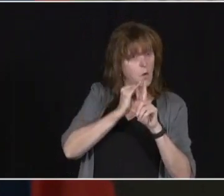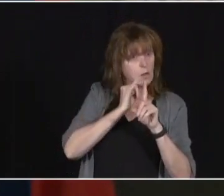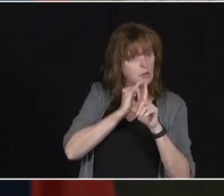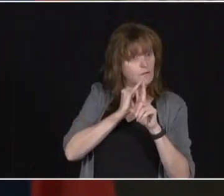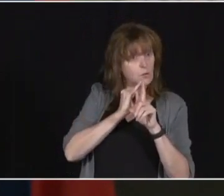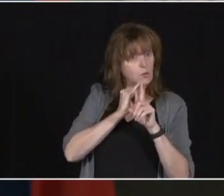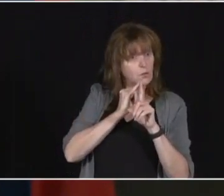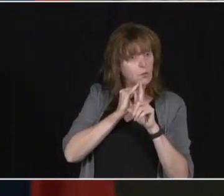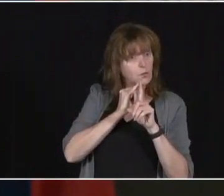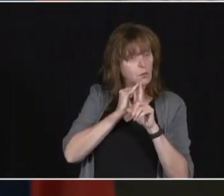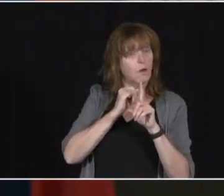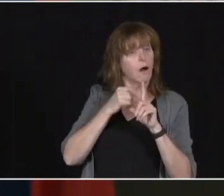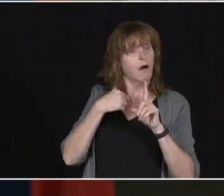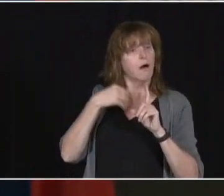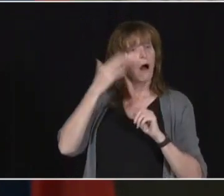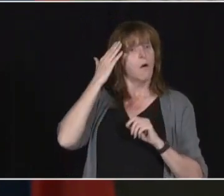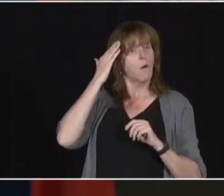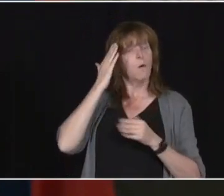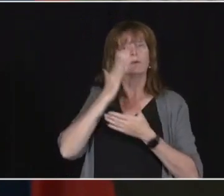Is Ontario considering doing the same?